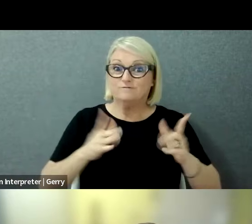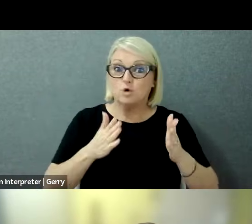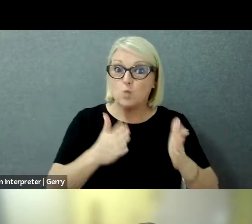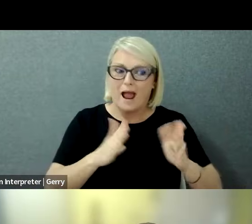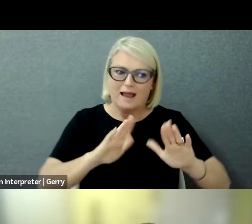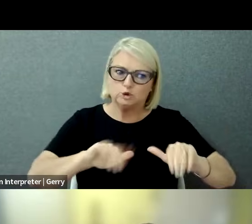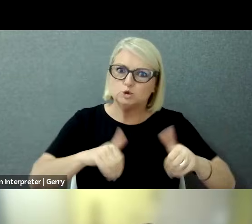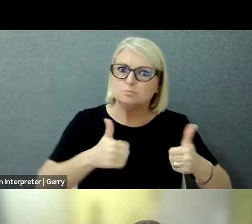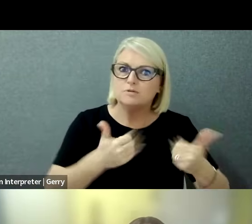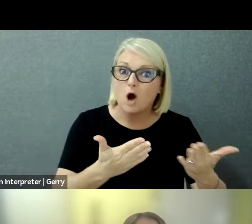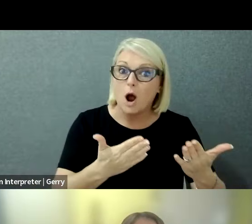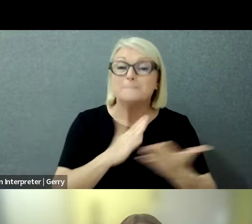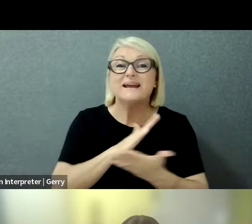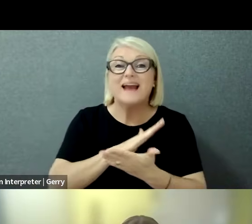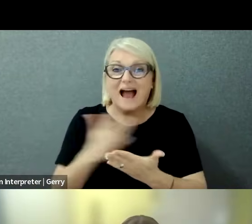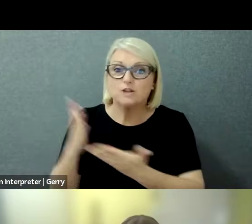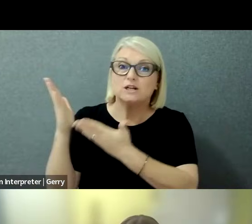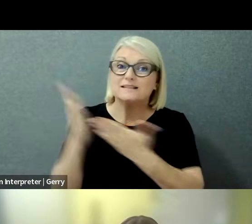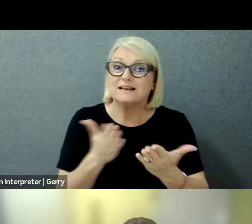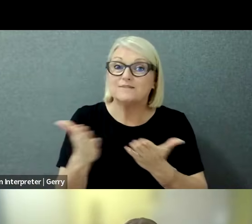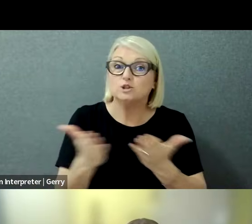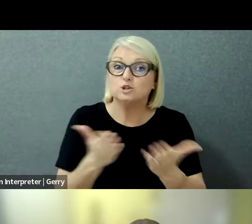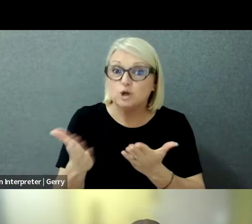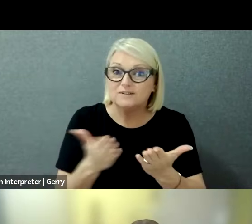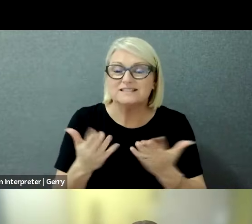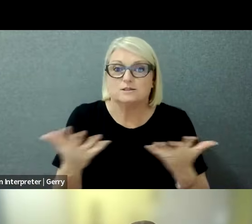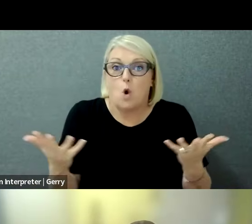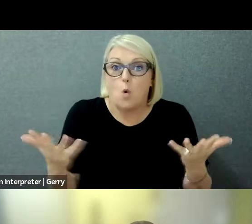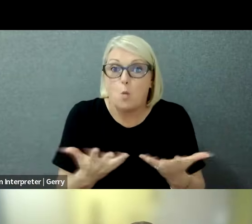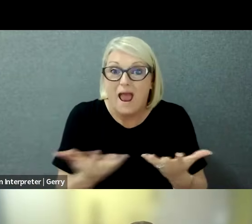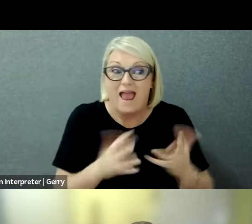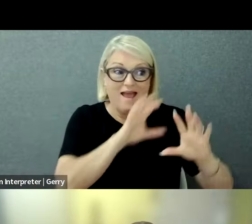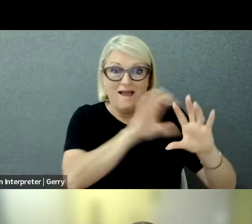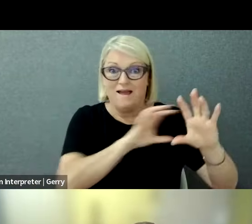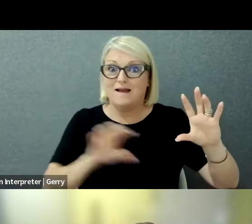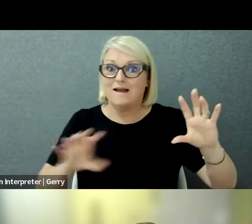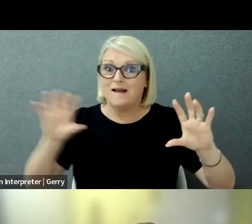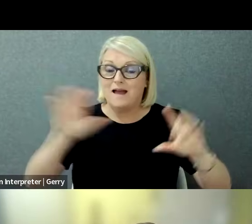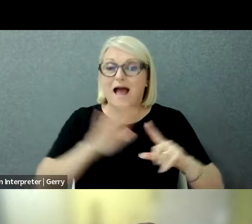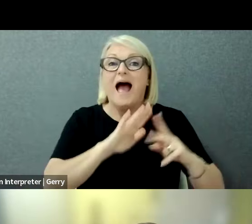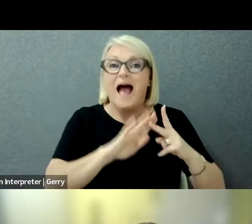where families need it and when families need it. That's an extraordinary thing. Remembering